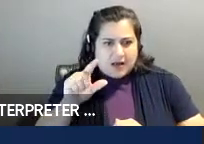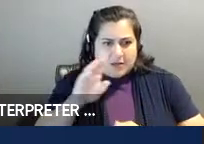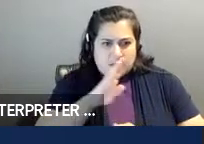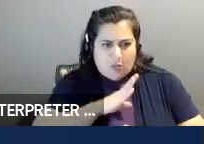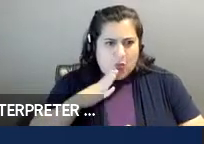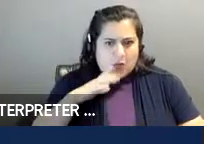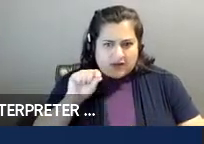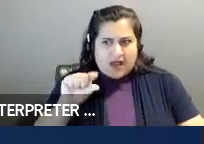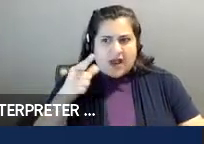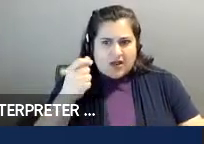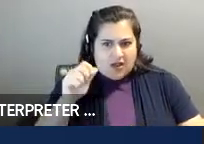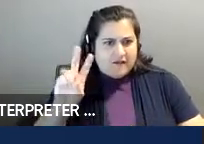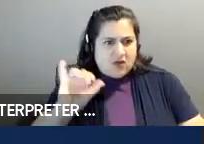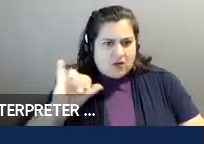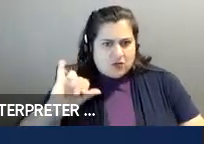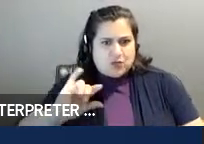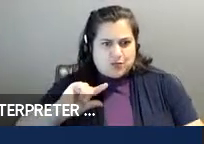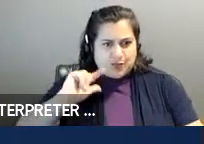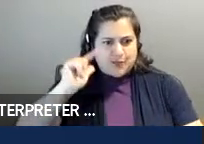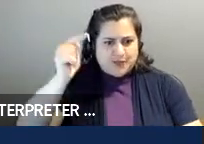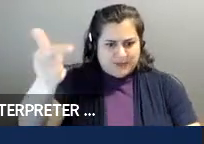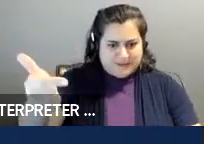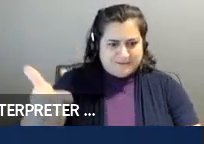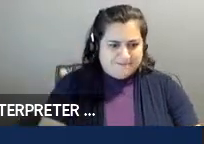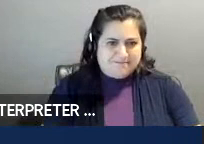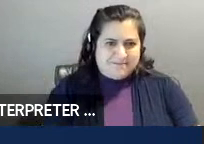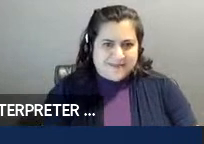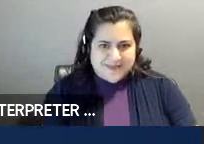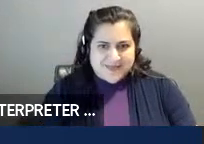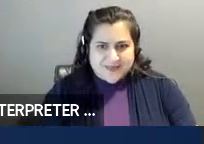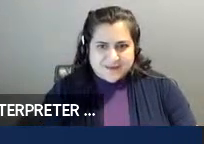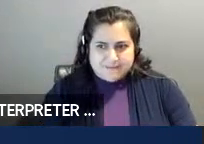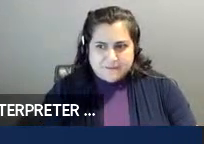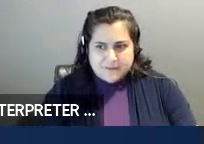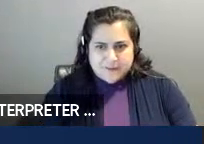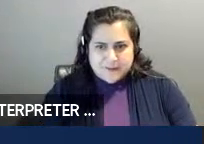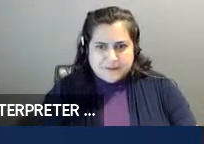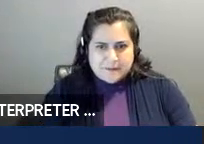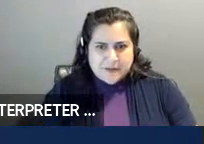as well.